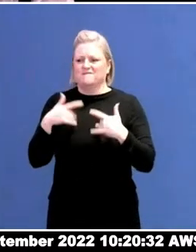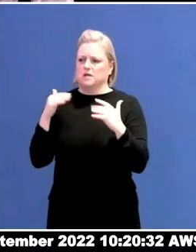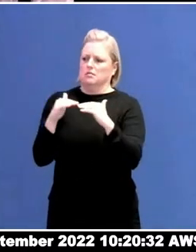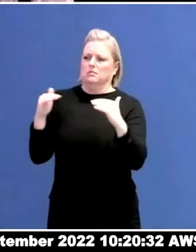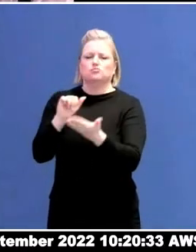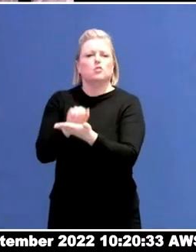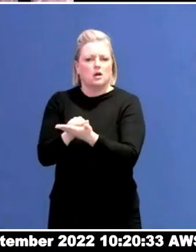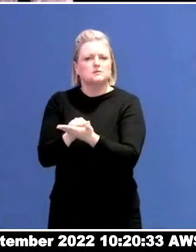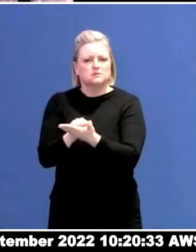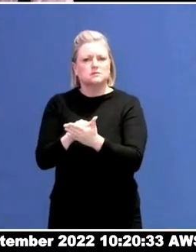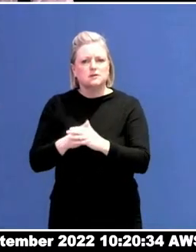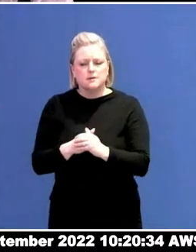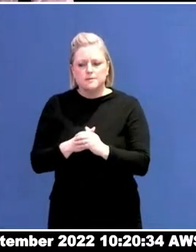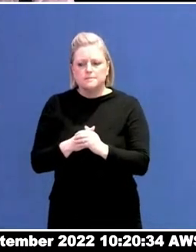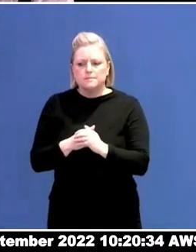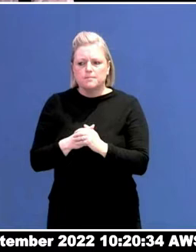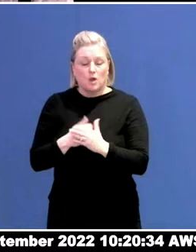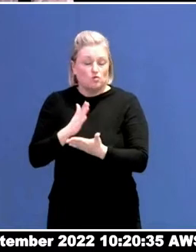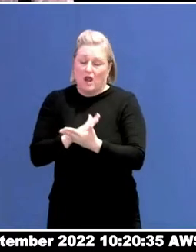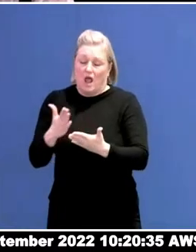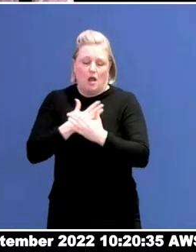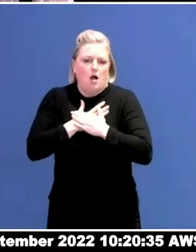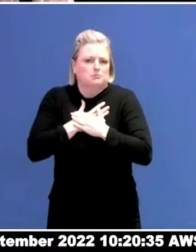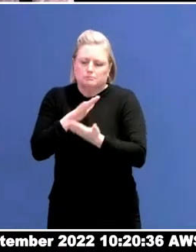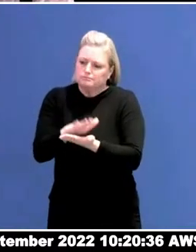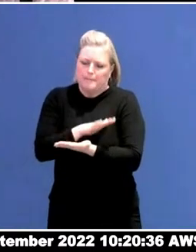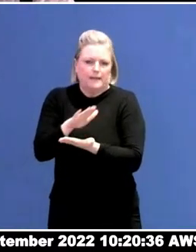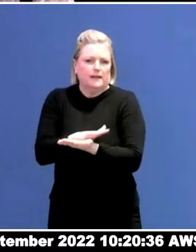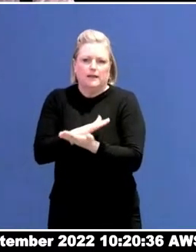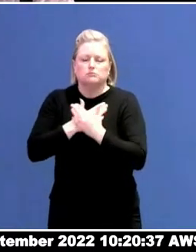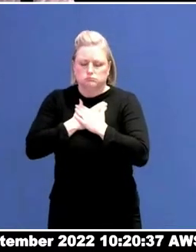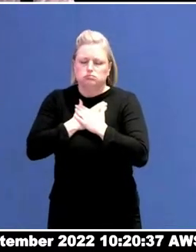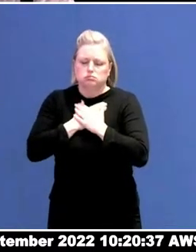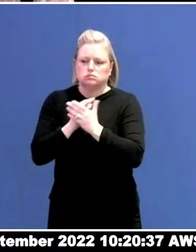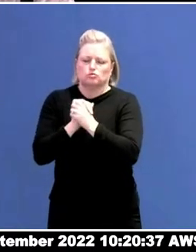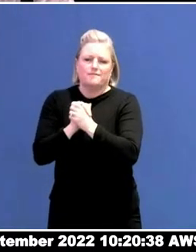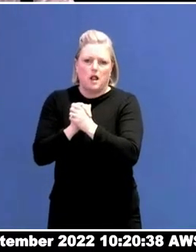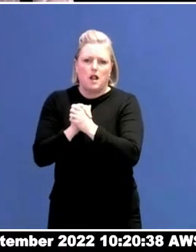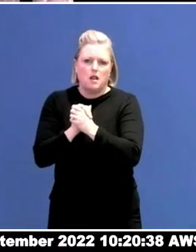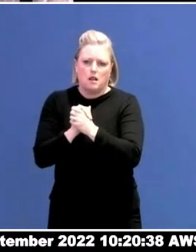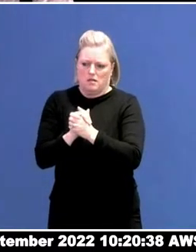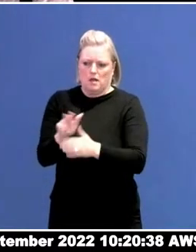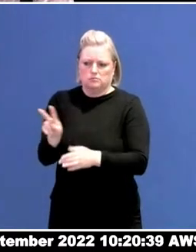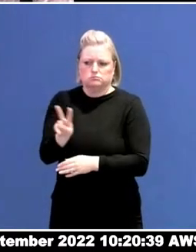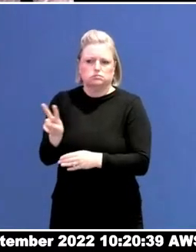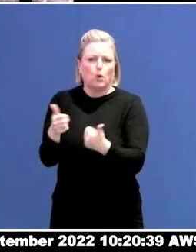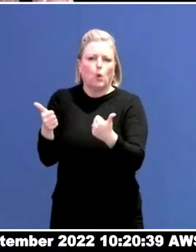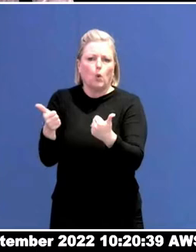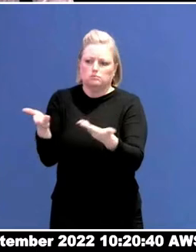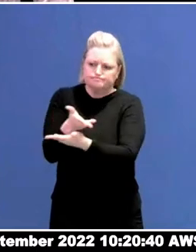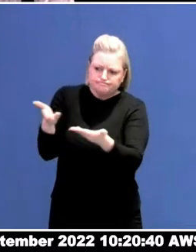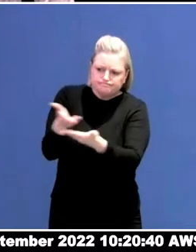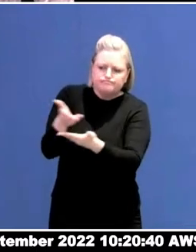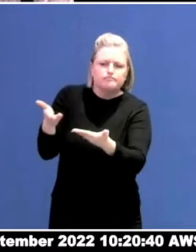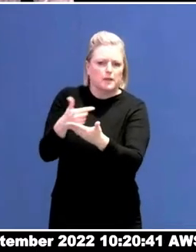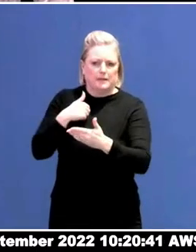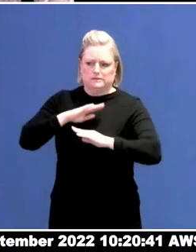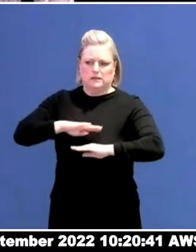I would say I couldn't ask for more from them and, yes, the service they